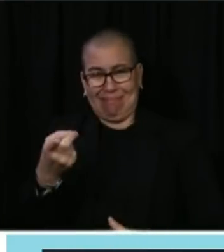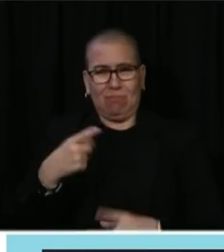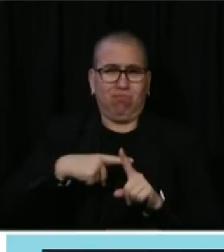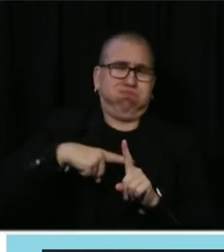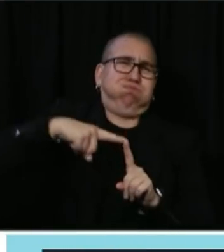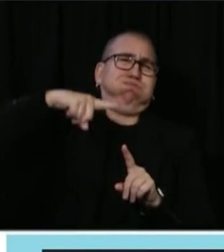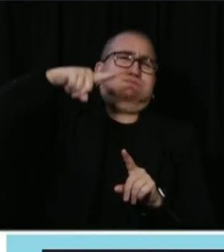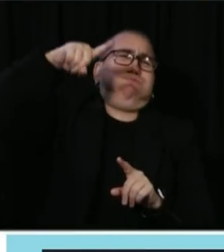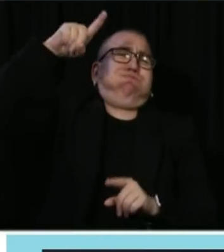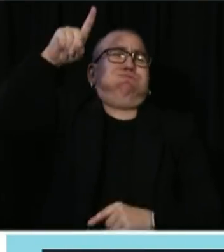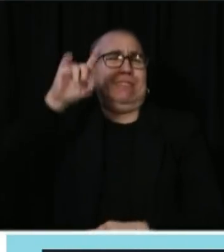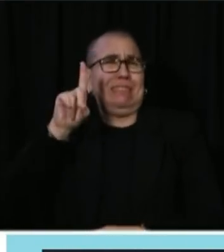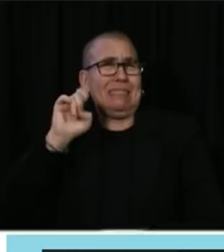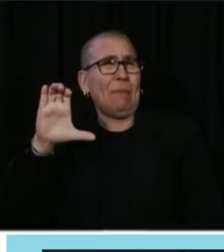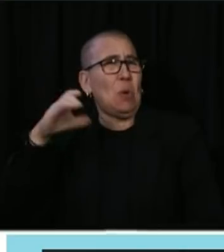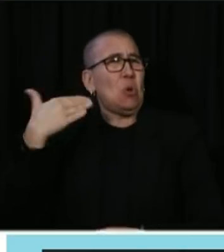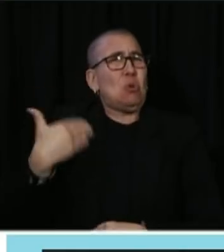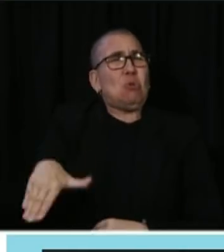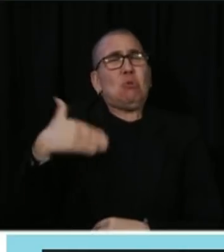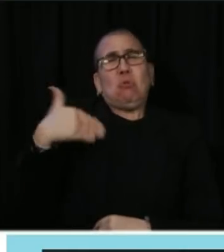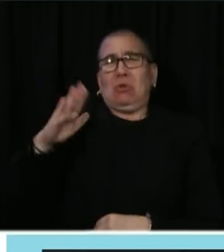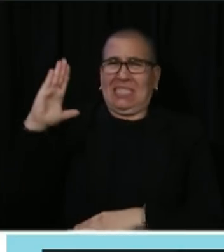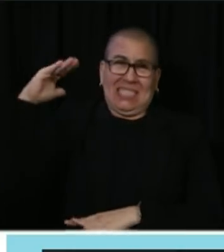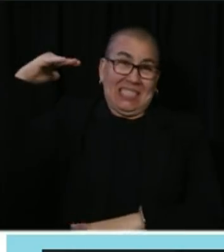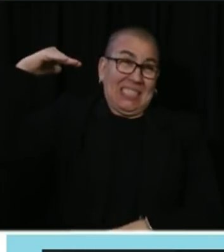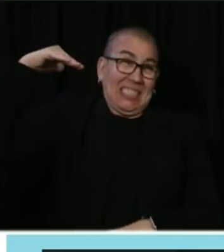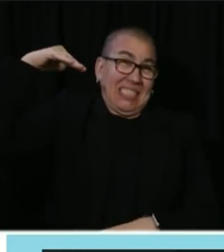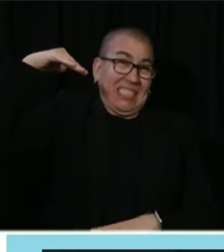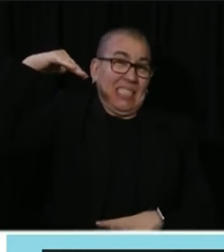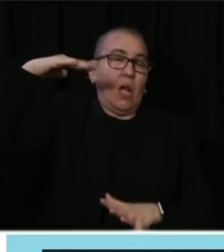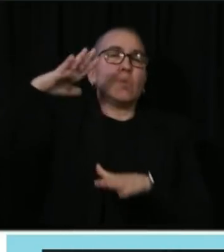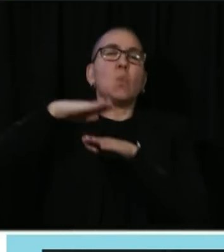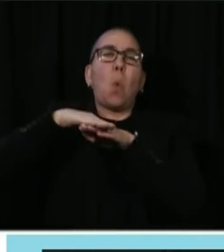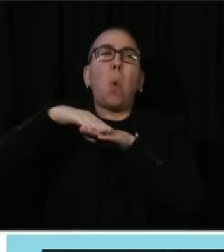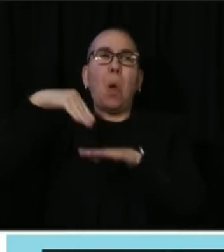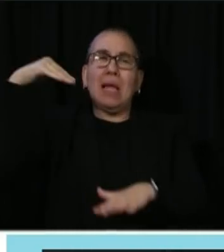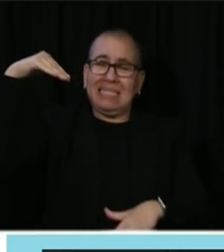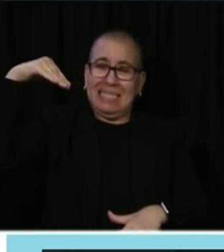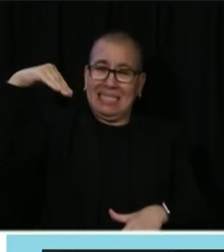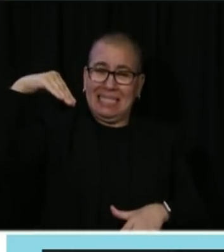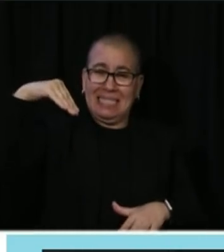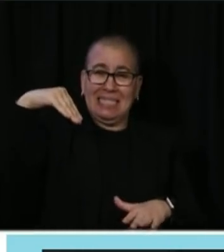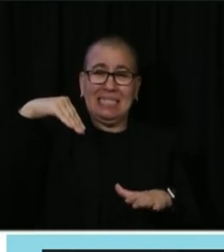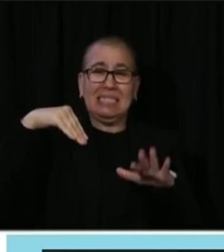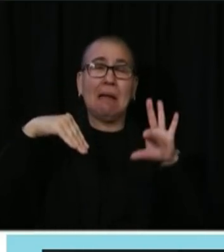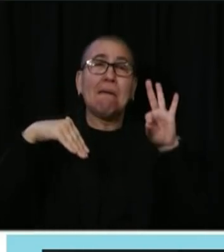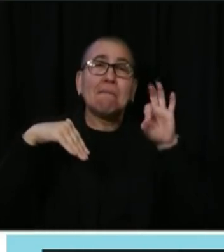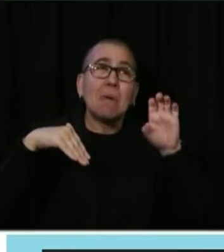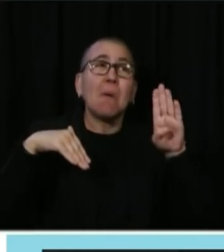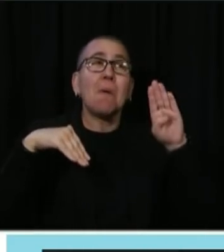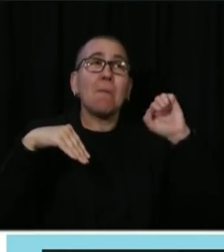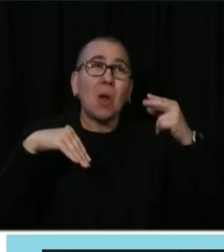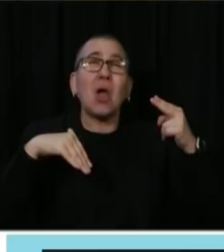UP. LIKE MANY RESPIRATORY DISEASES, THEY SPIKE IN THE WINTER. WE MADE MITIGATION EFFORTS TO PUT THINGS IN PLACE AND EVEN